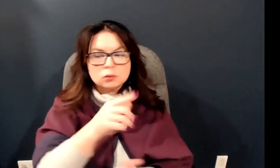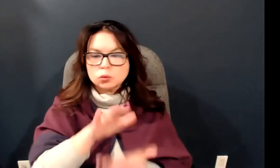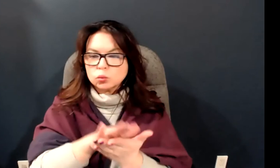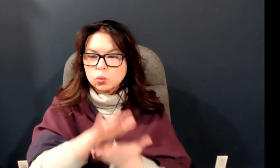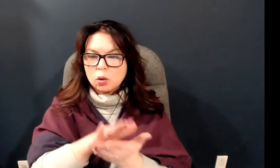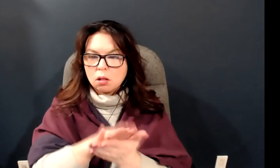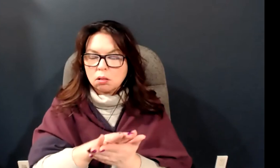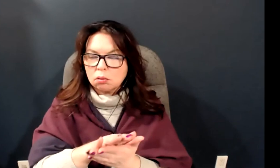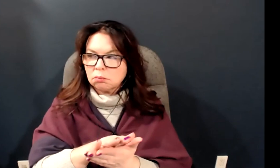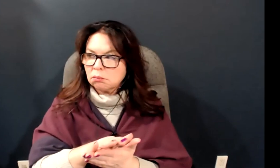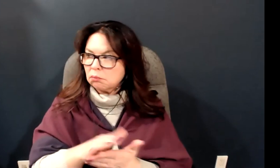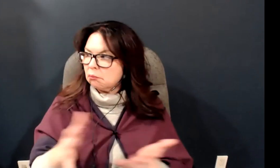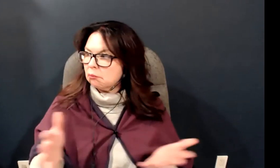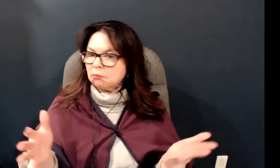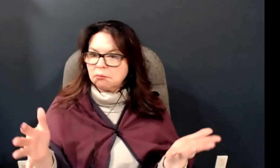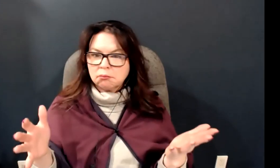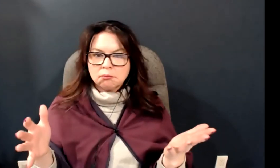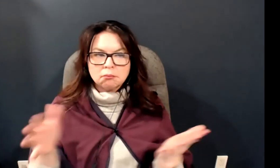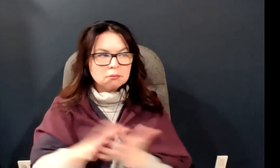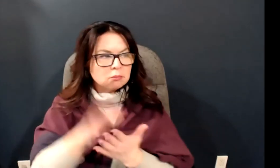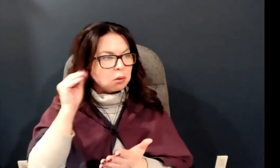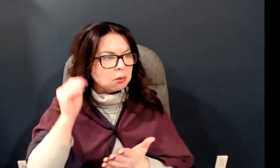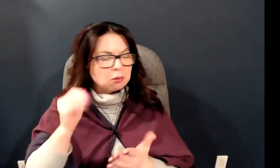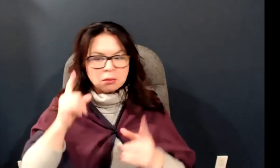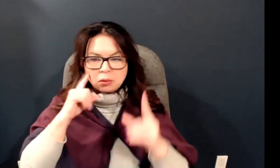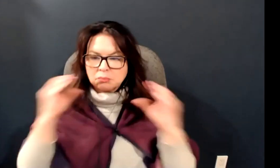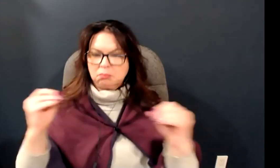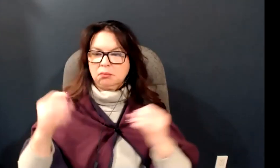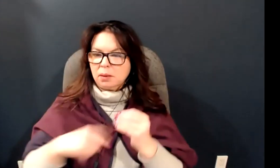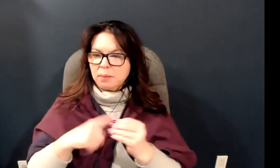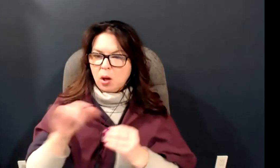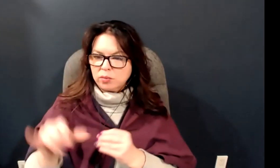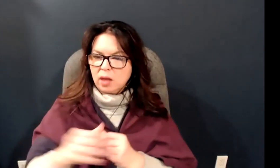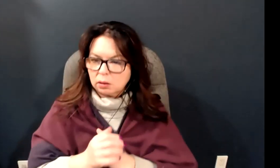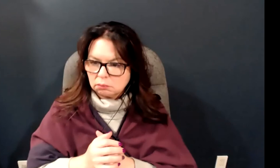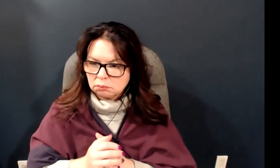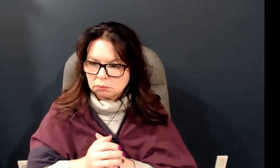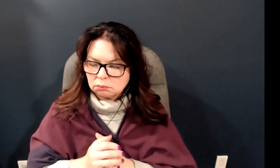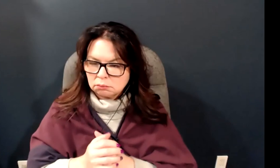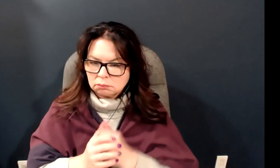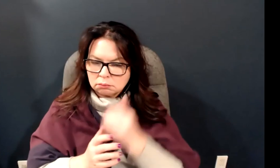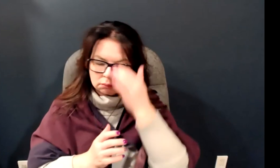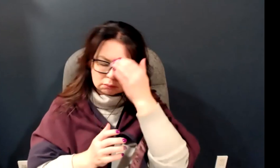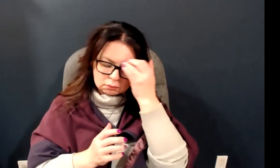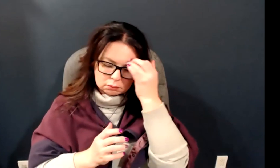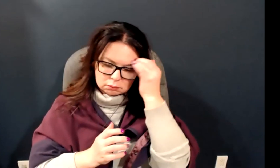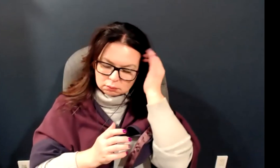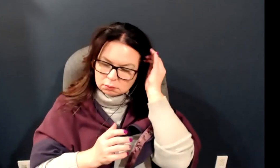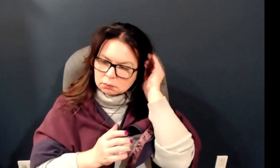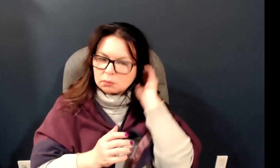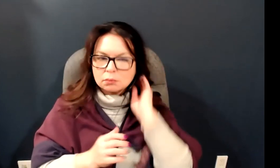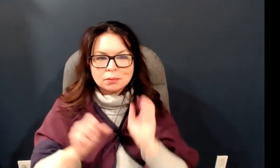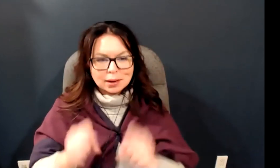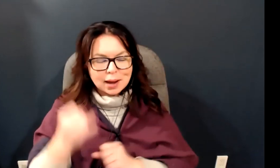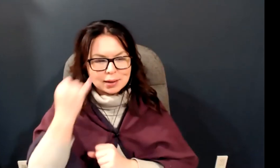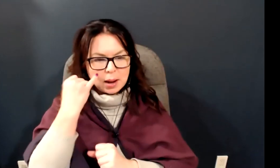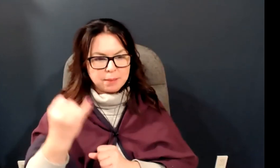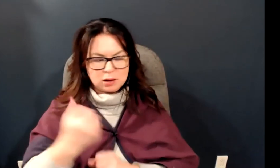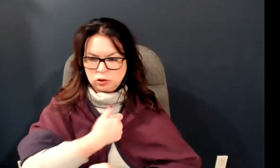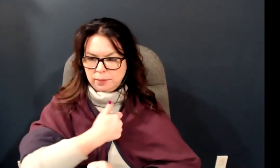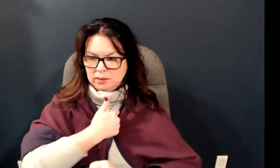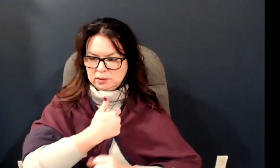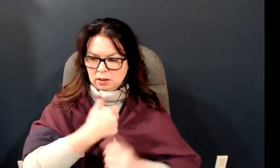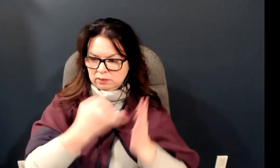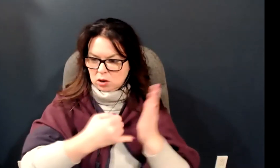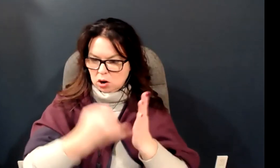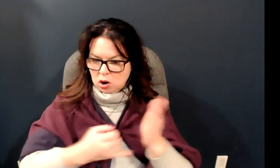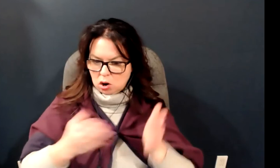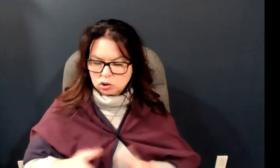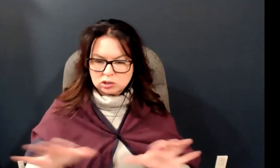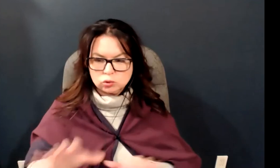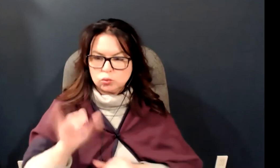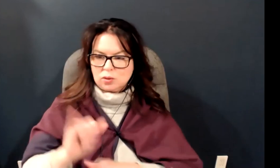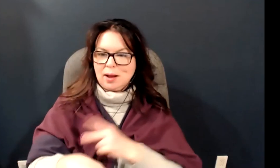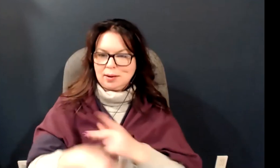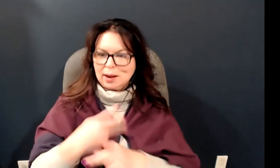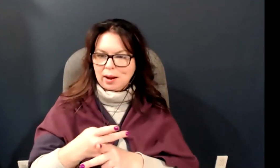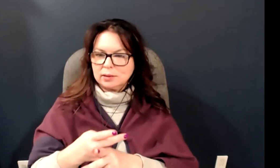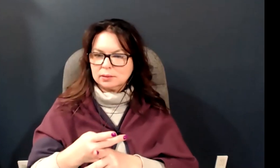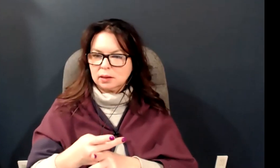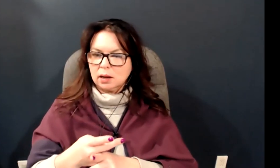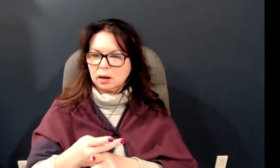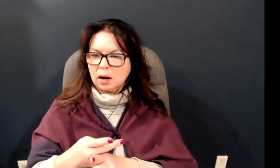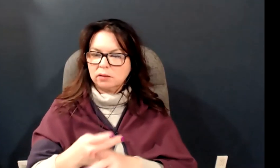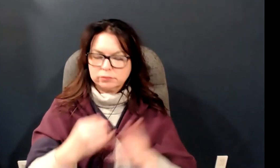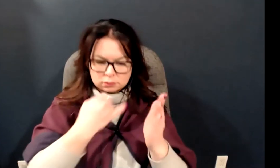the majority of my time was piling up books from the stacks of various libraries and going